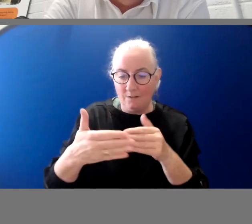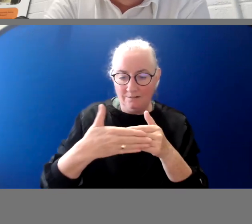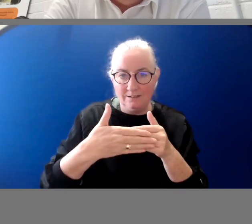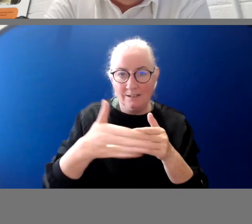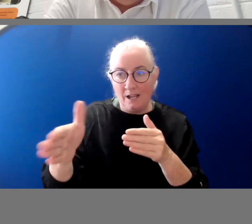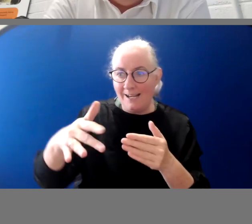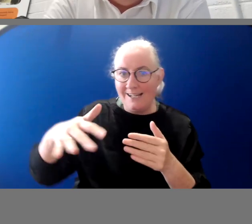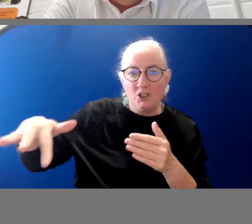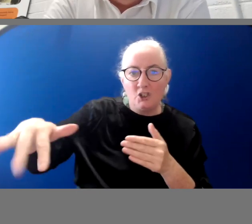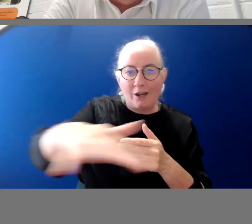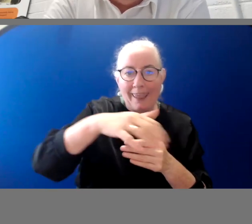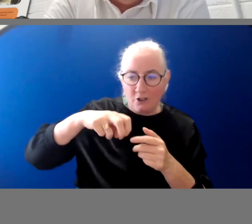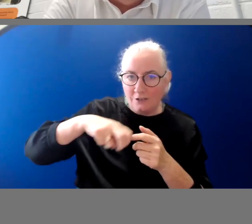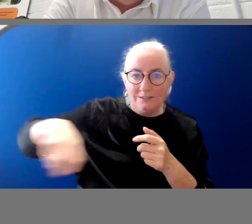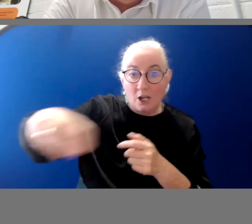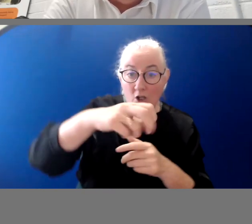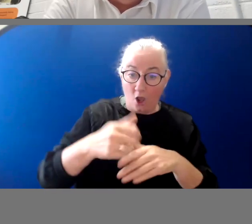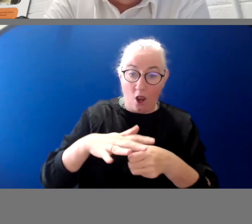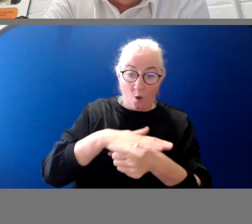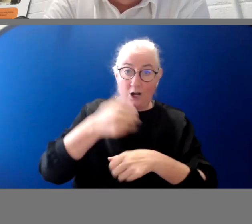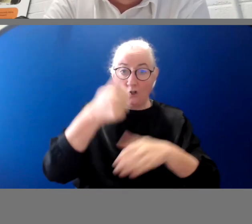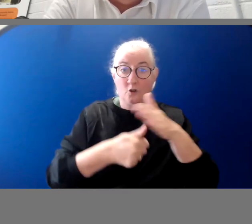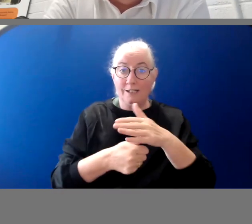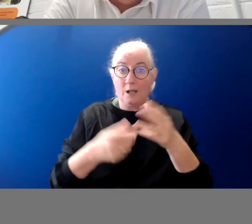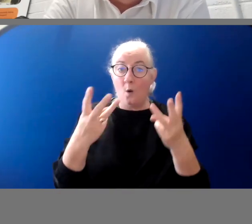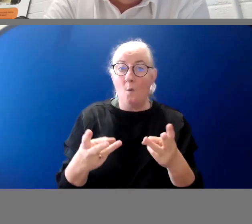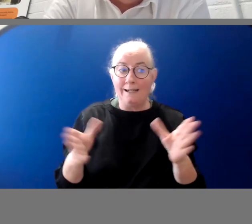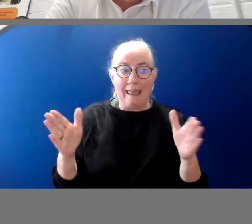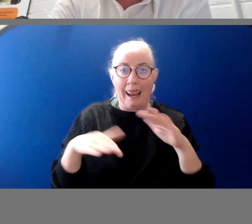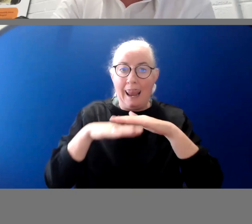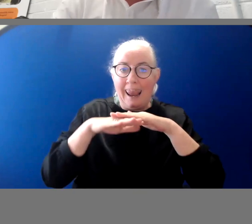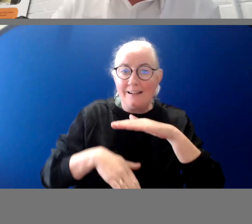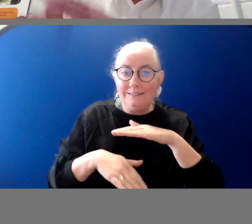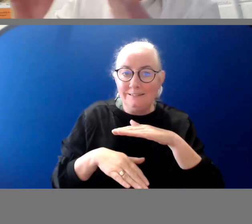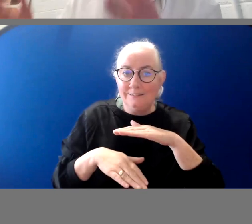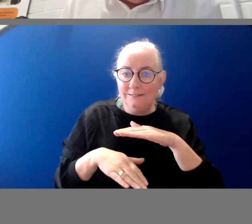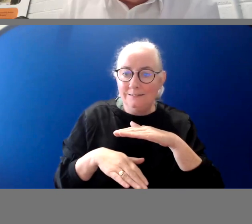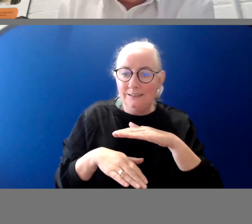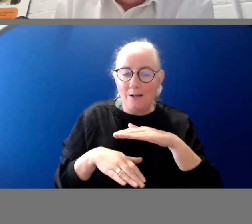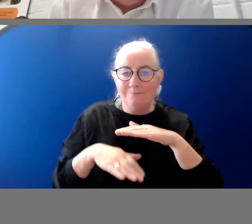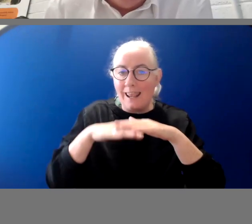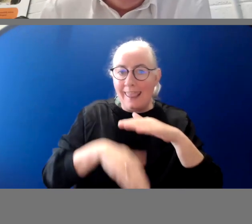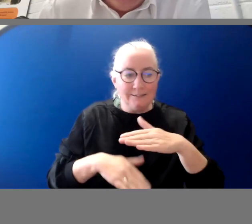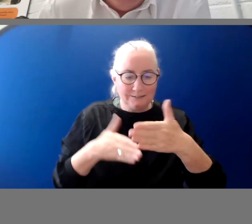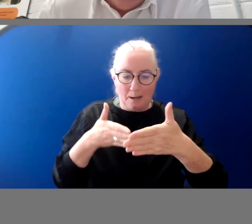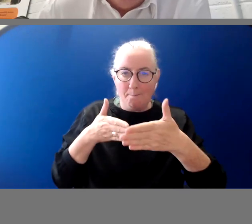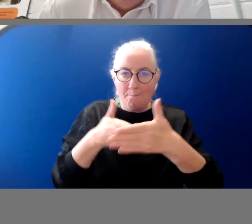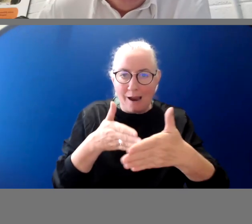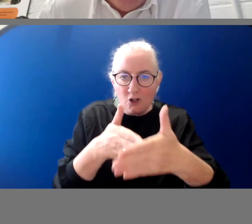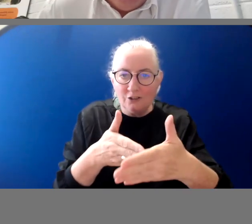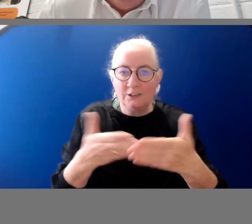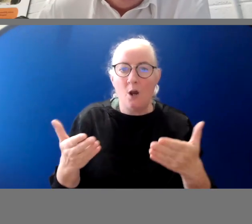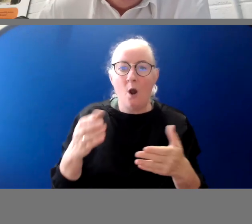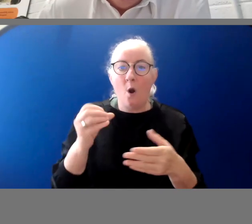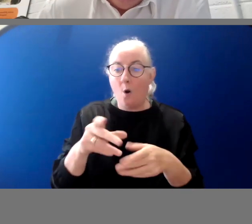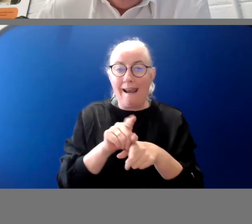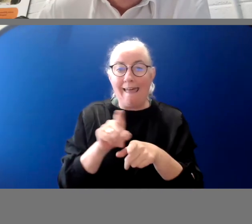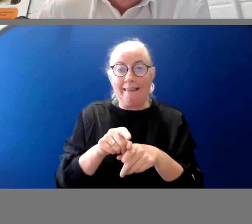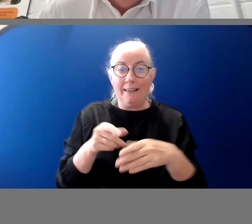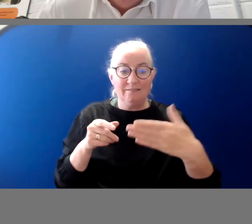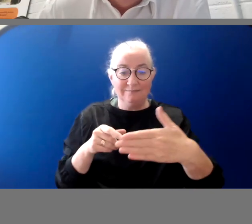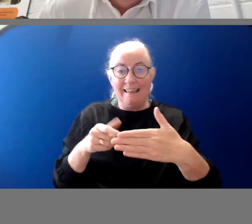route that the local Authority wants to reduce the number of barriers or cane detection elements